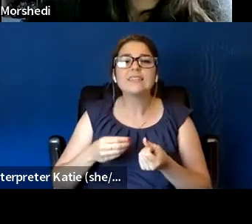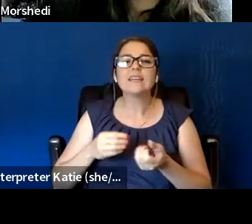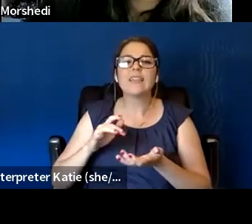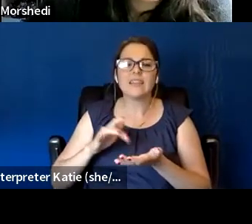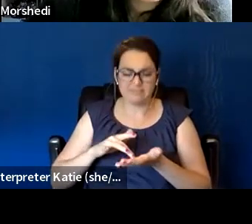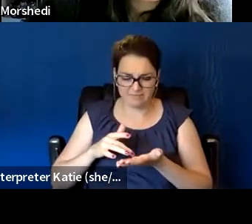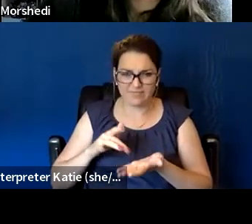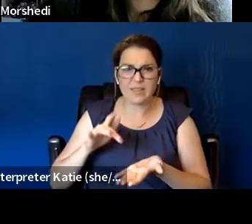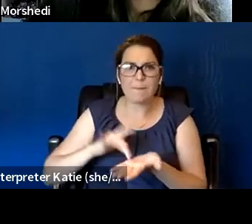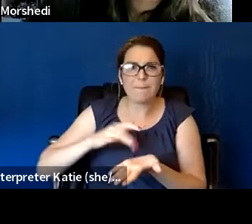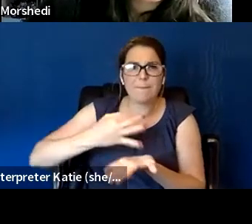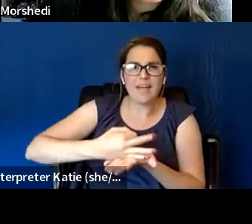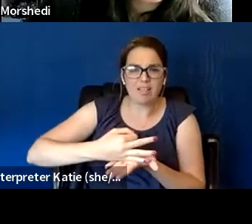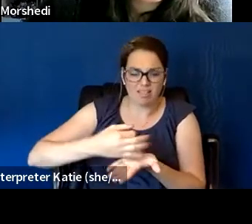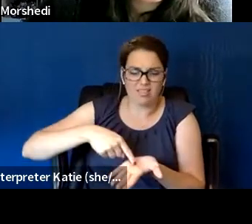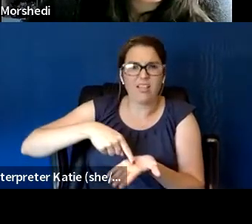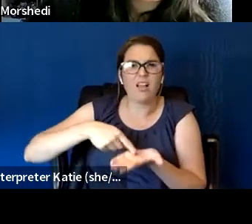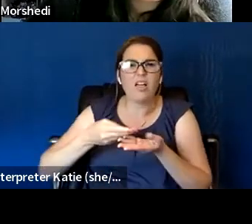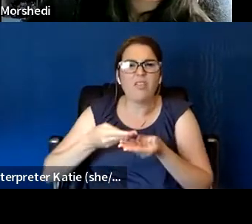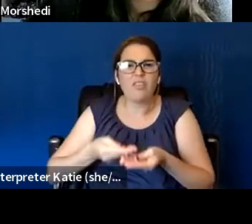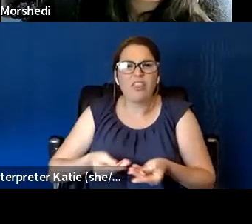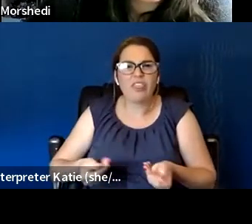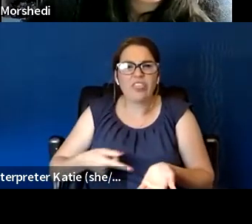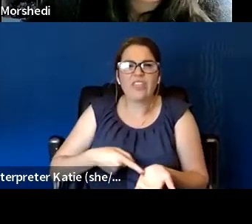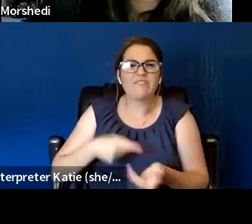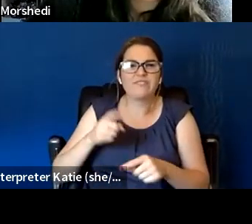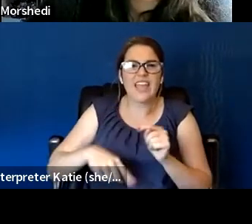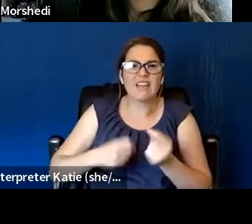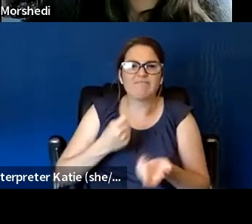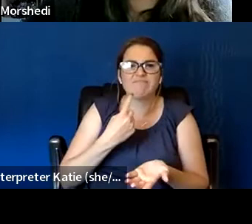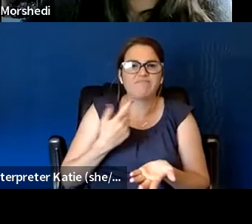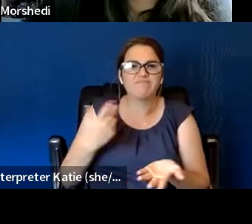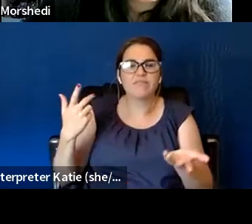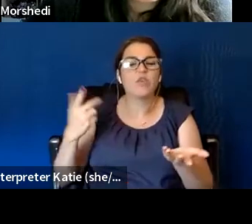things like that. You really have to think of your environment and think of